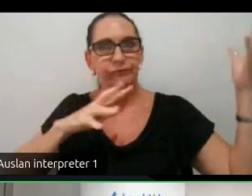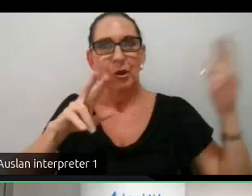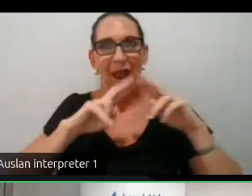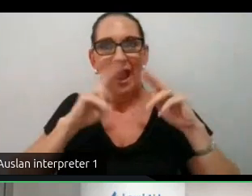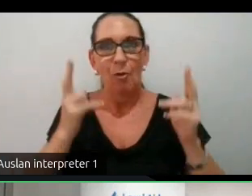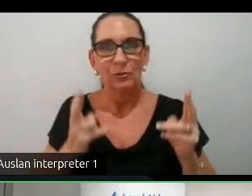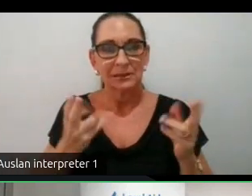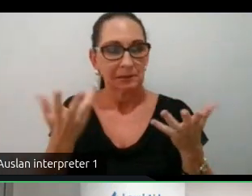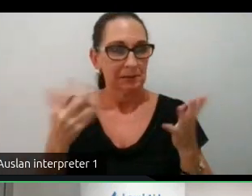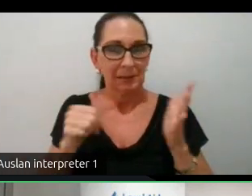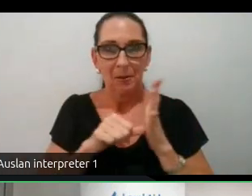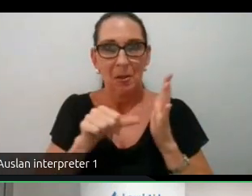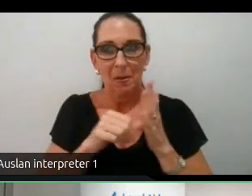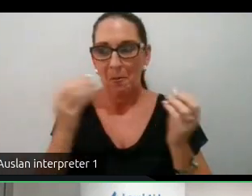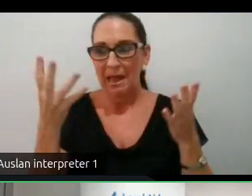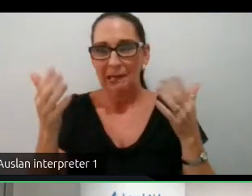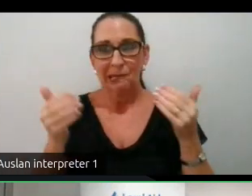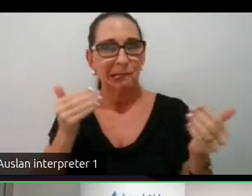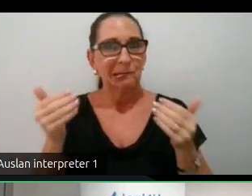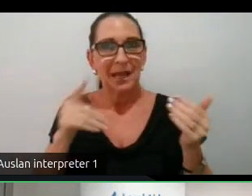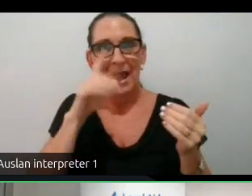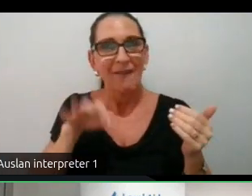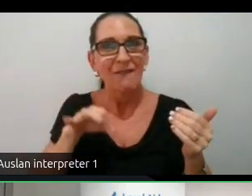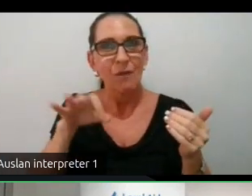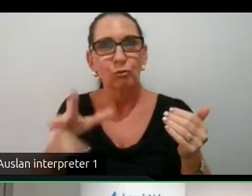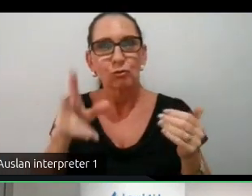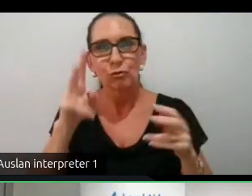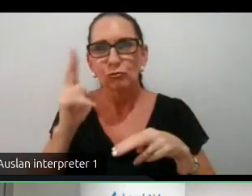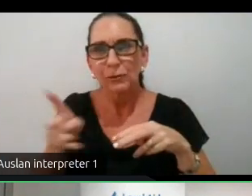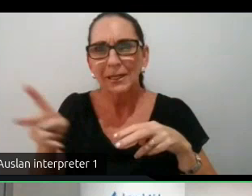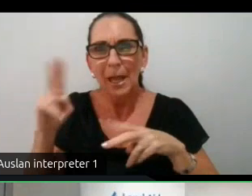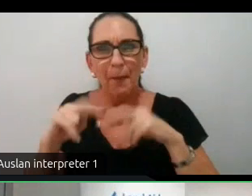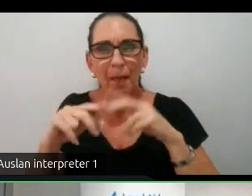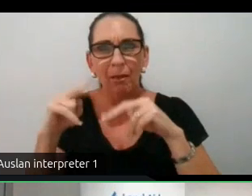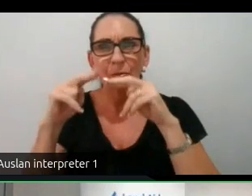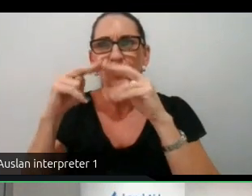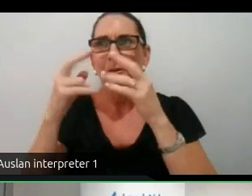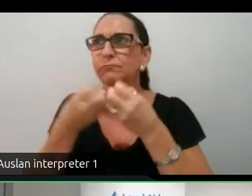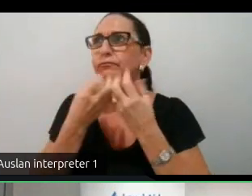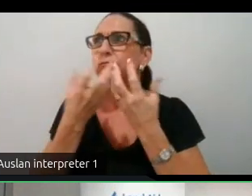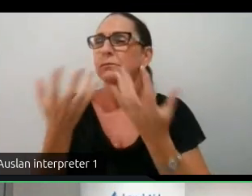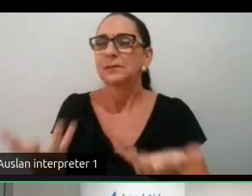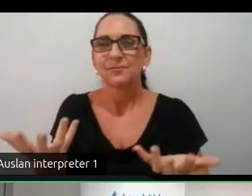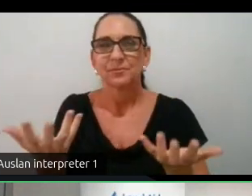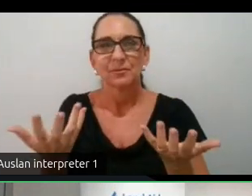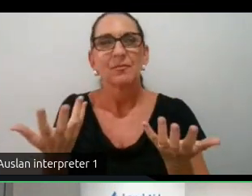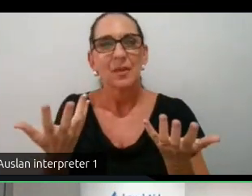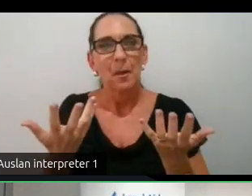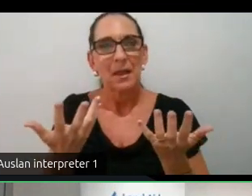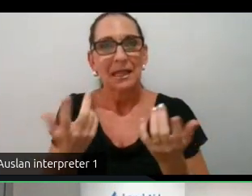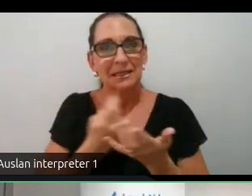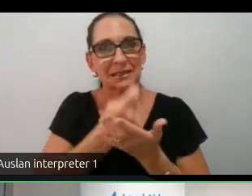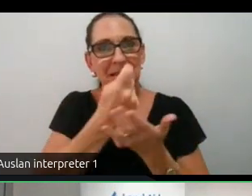of a financial pickle um with what you can afford to rebuild and um financial hardship with paying